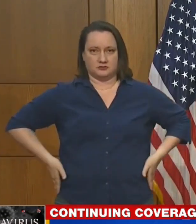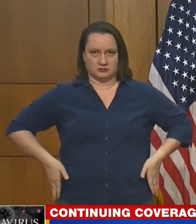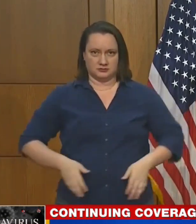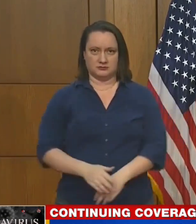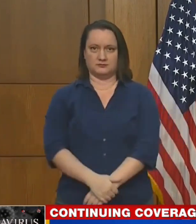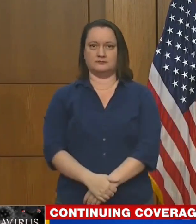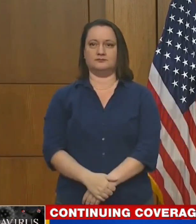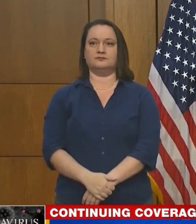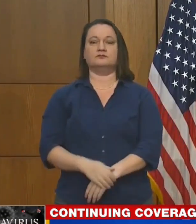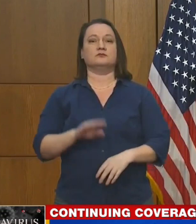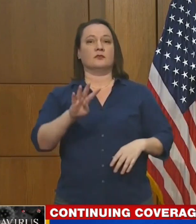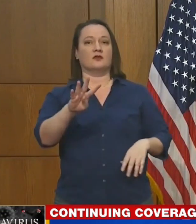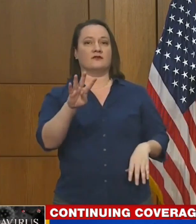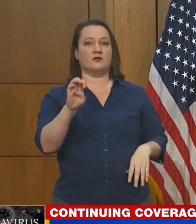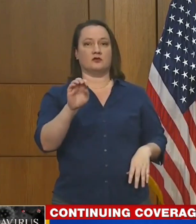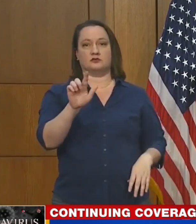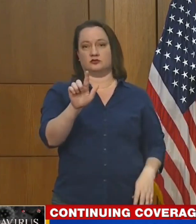THOUSAND TWO HUNDRED AND EIGHTY